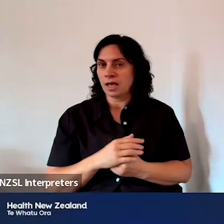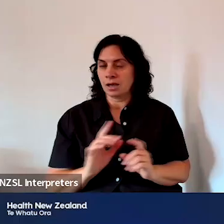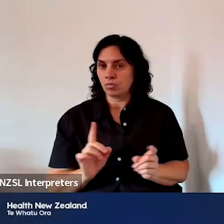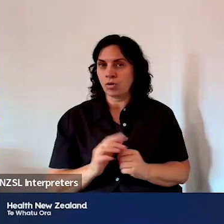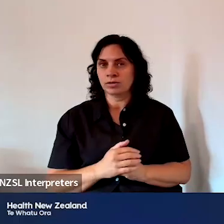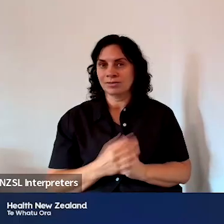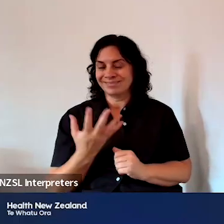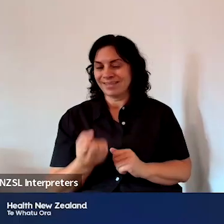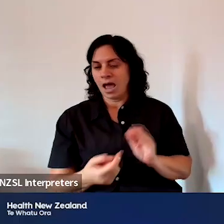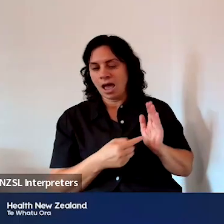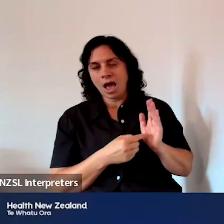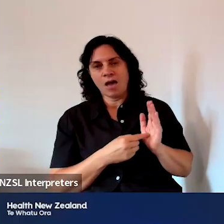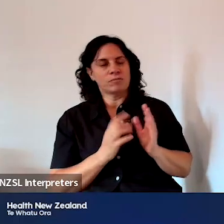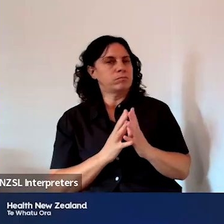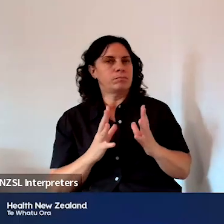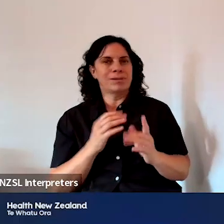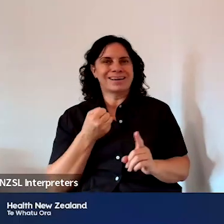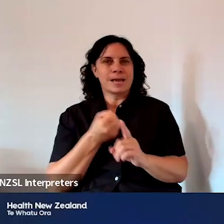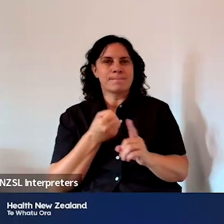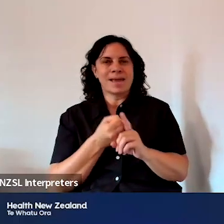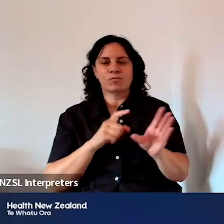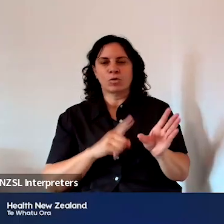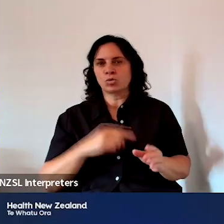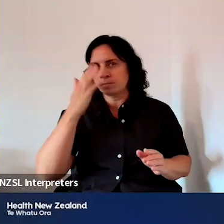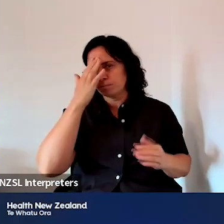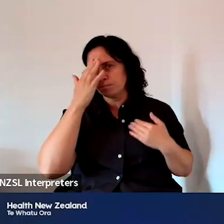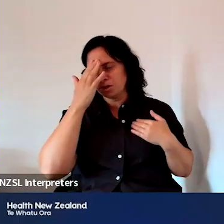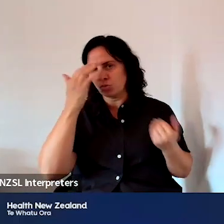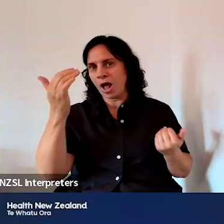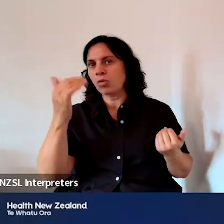that have a big impact on youth mental health that are modifiable by government.